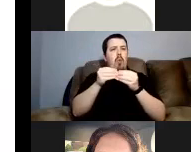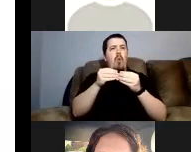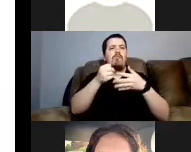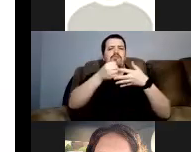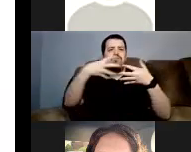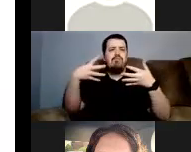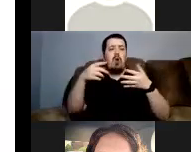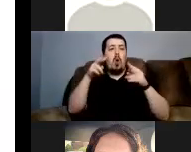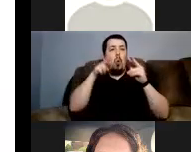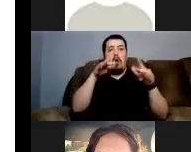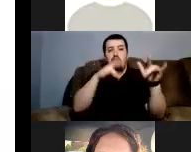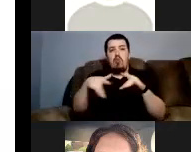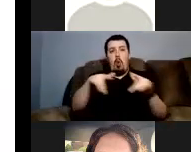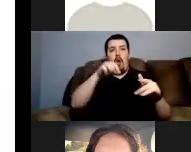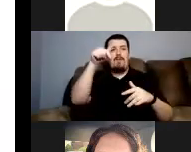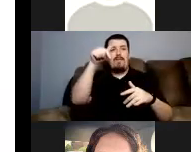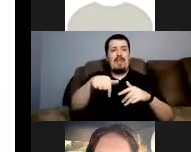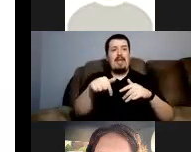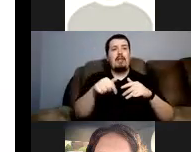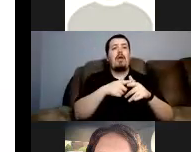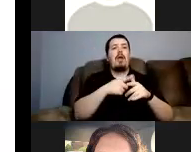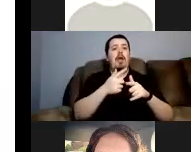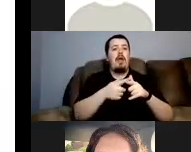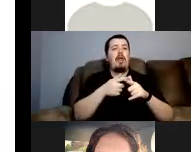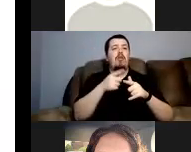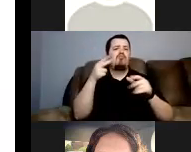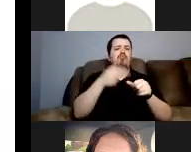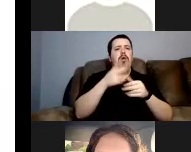or the transcript of this webinar, and you can join in on some other Disability Day on the Hill